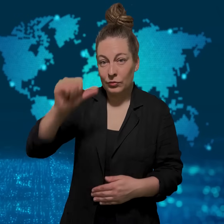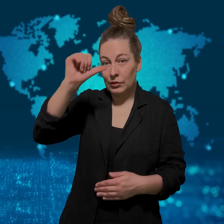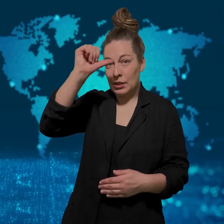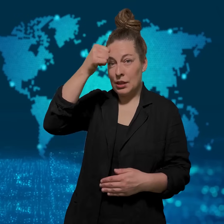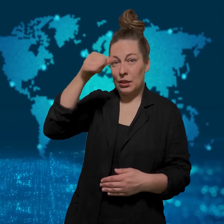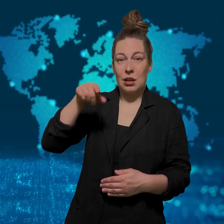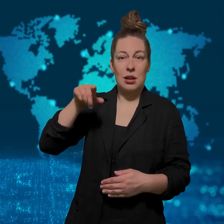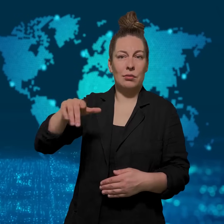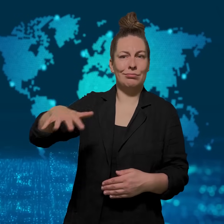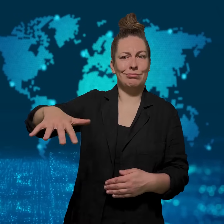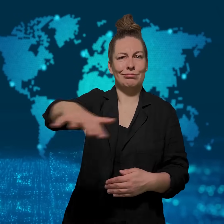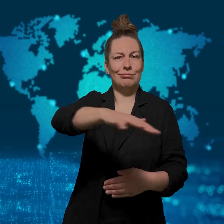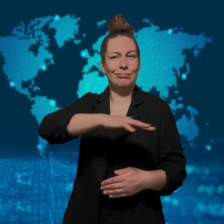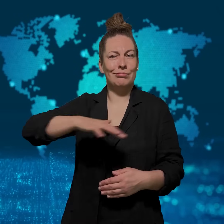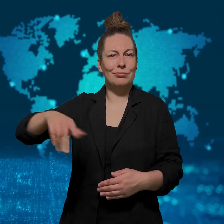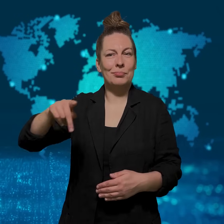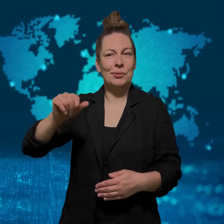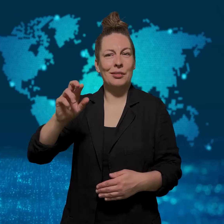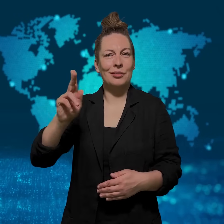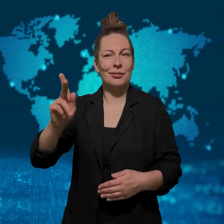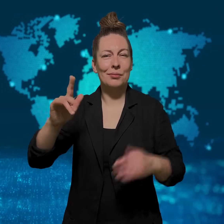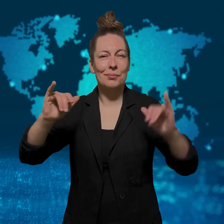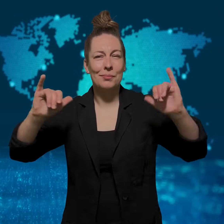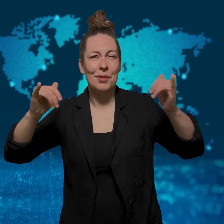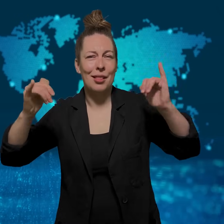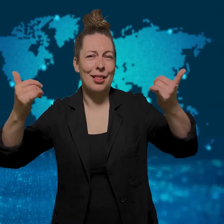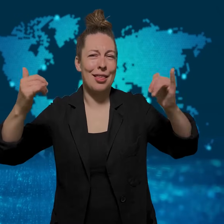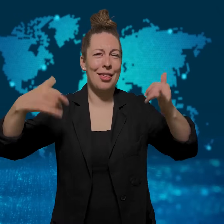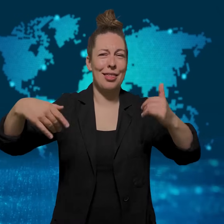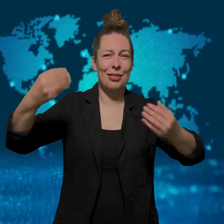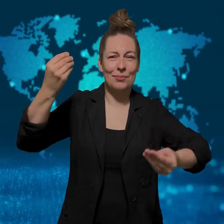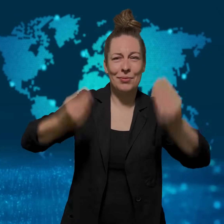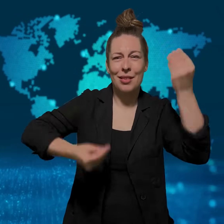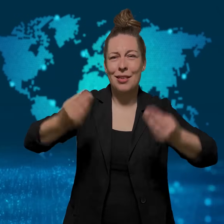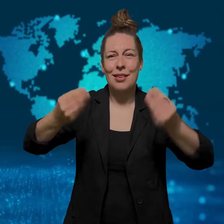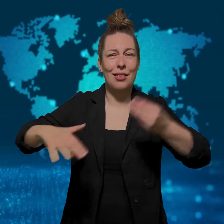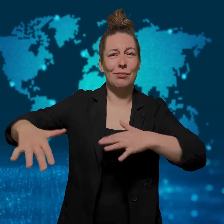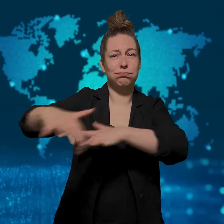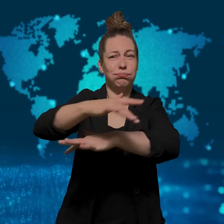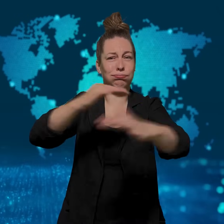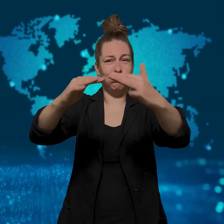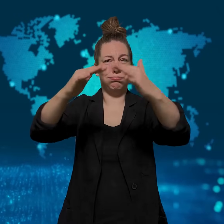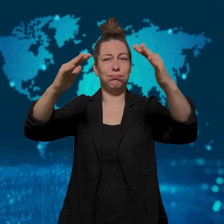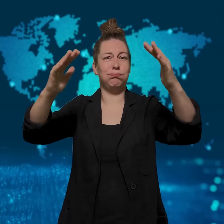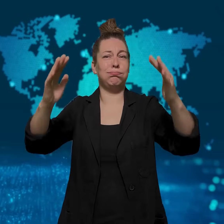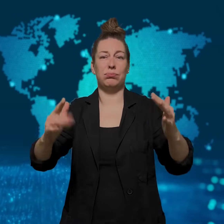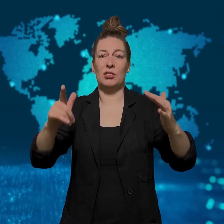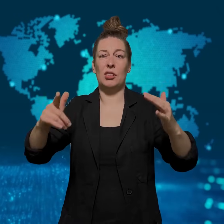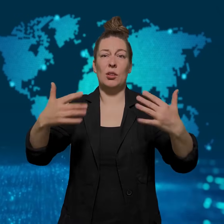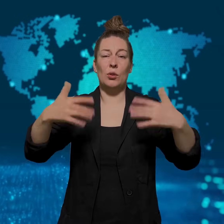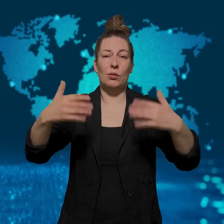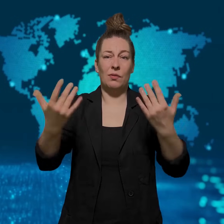[MONIKA]: A huge fire in an arcade at an amusement park